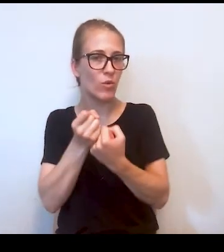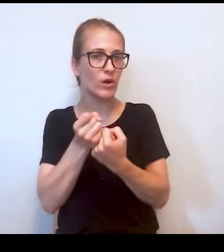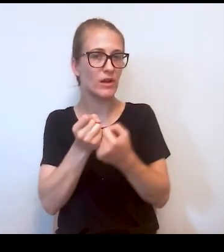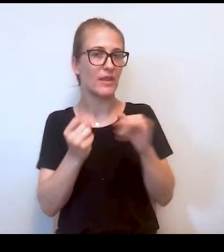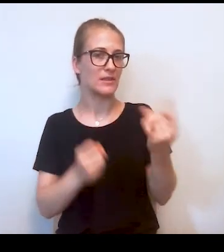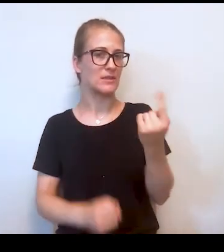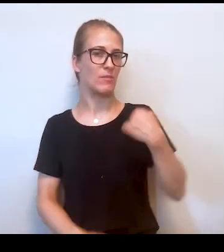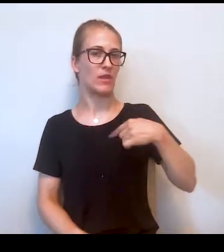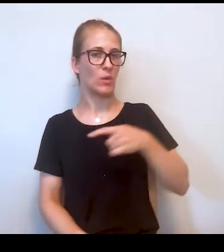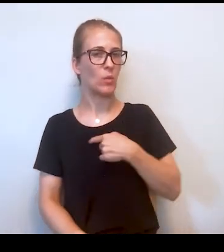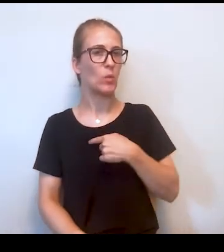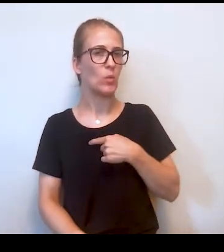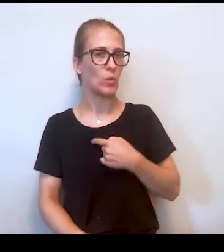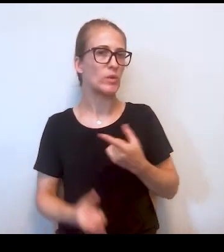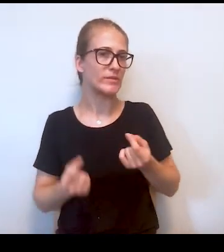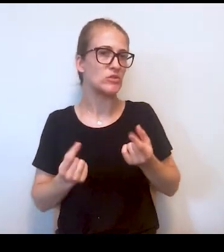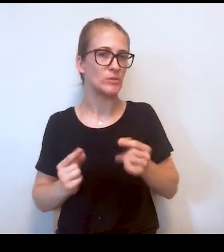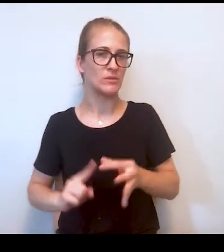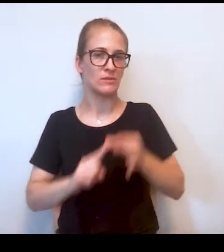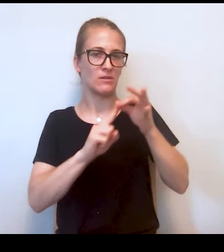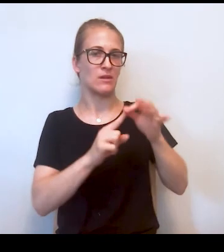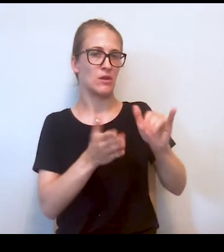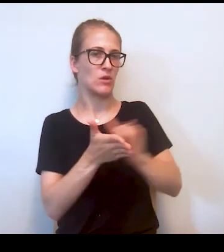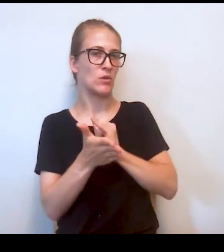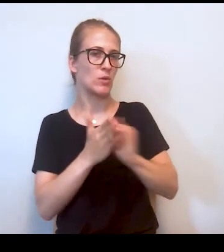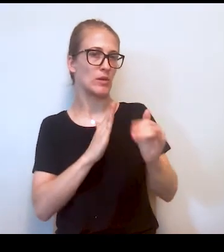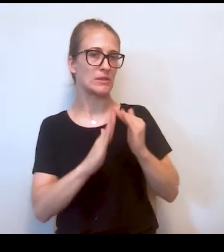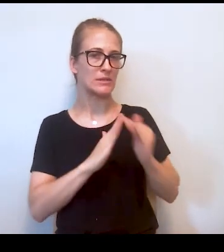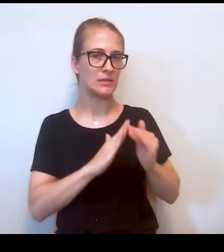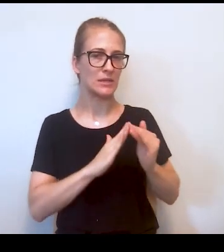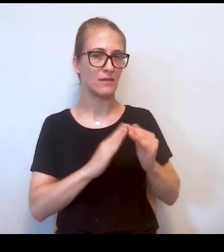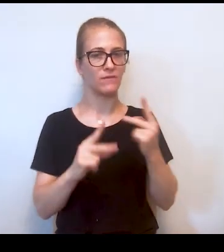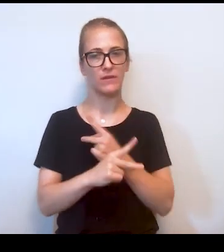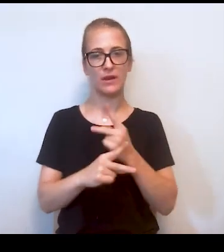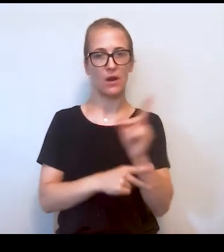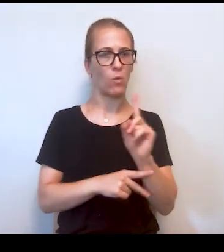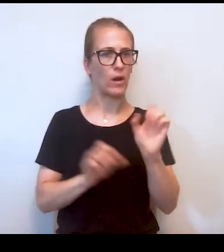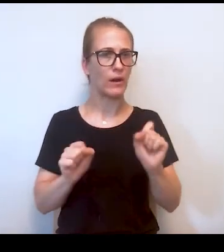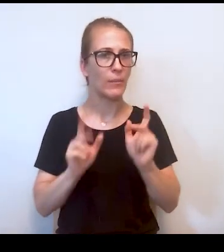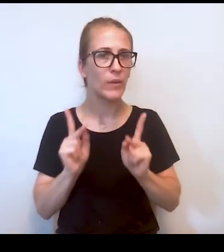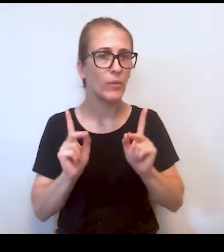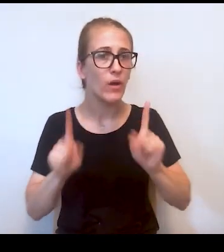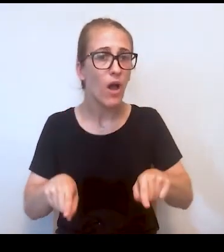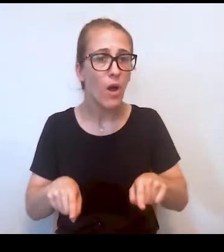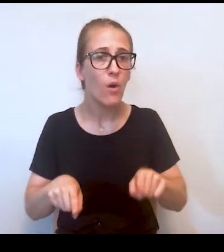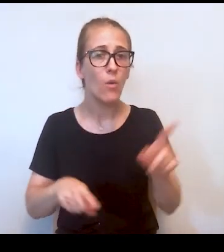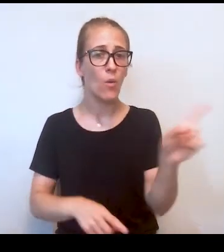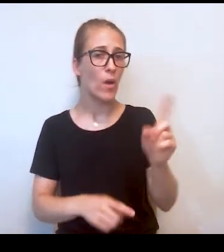where it's safe and how do we communicate that, et cetera. But I think just starting